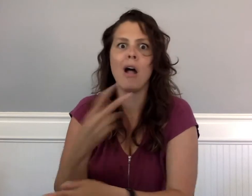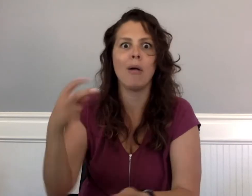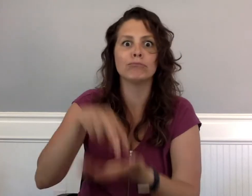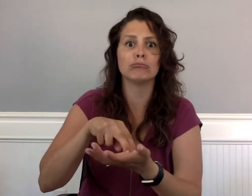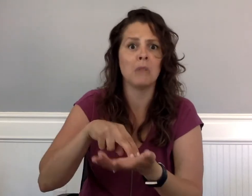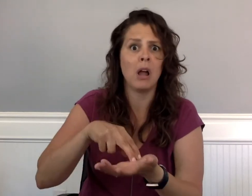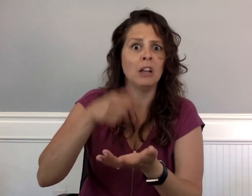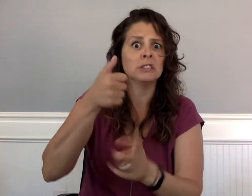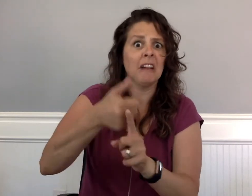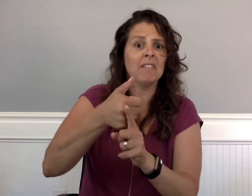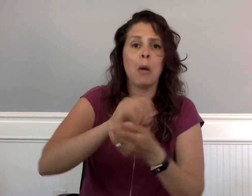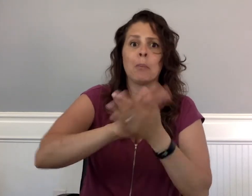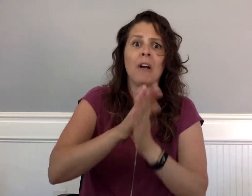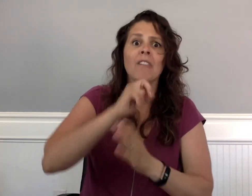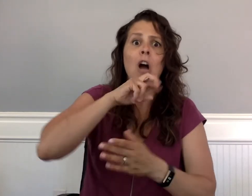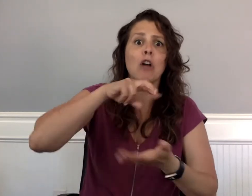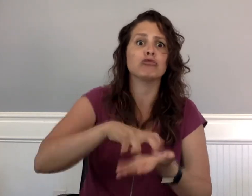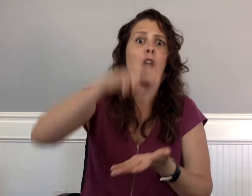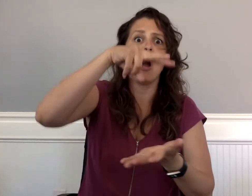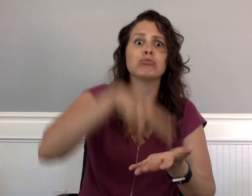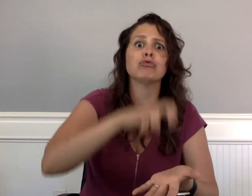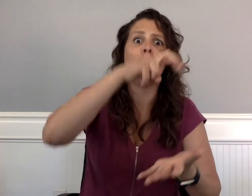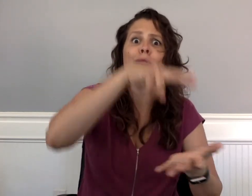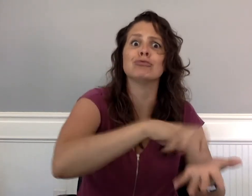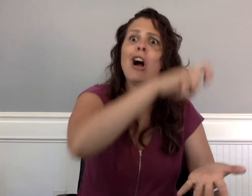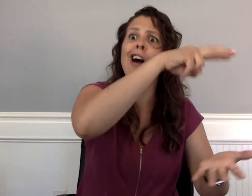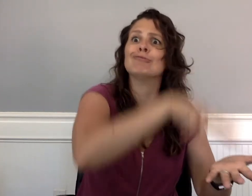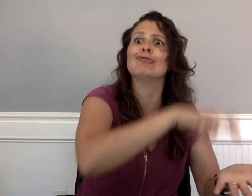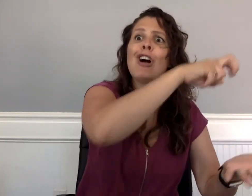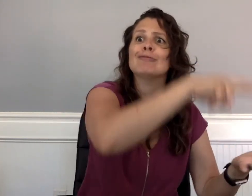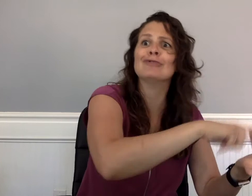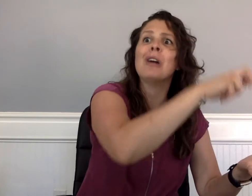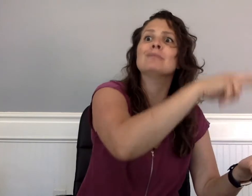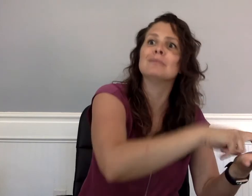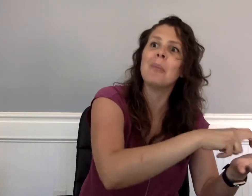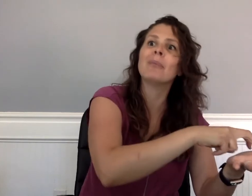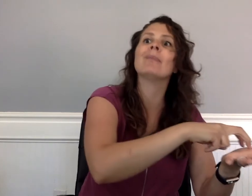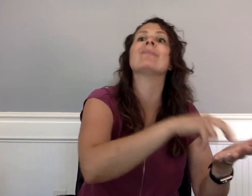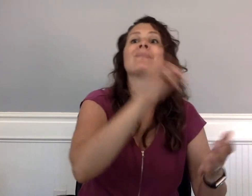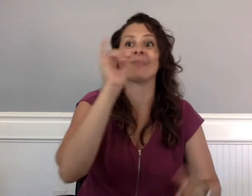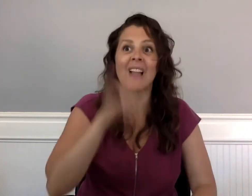She then began hopping around like a frog herself. Francine’s parents were amazed!